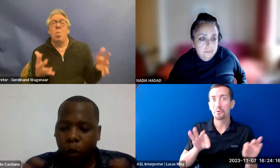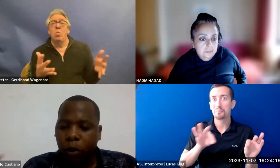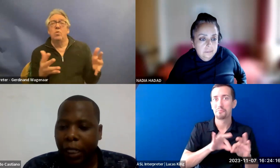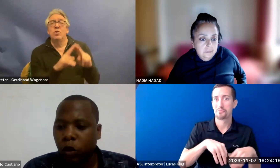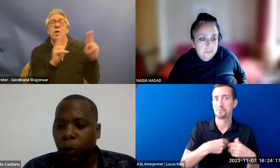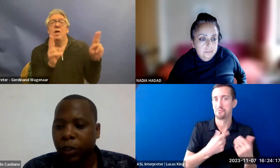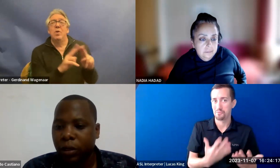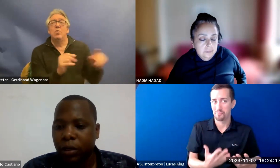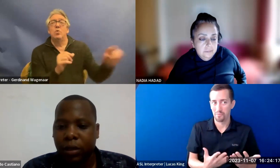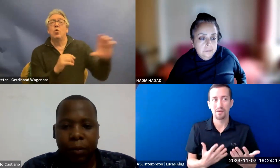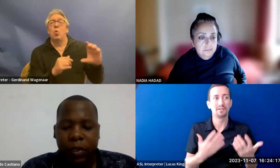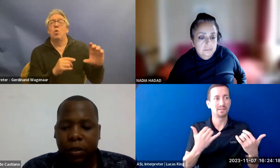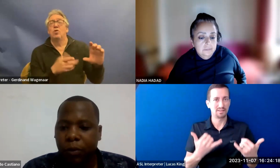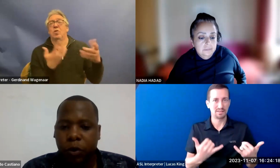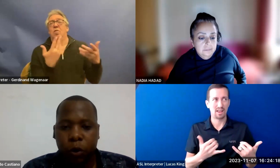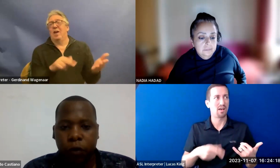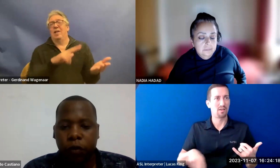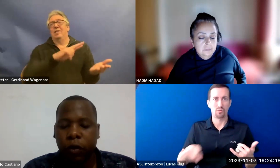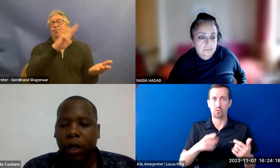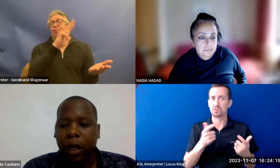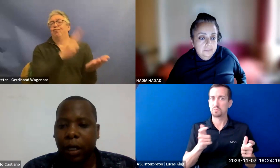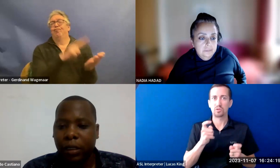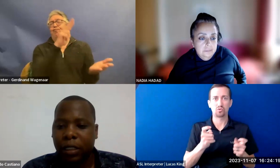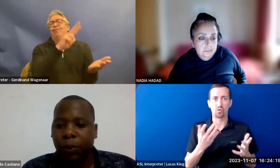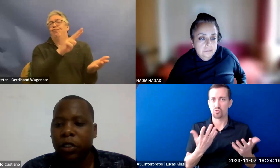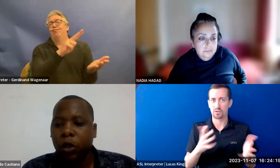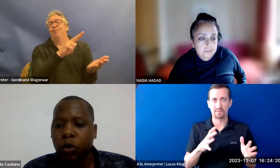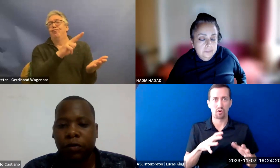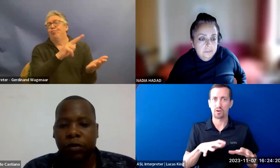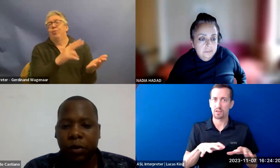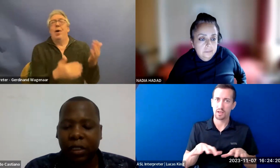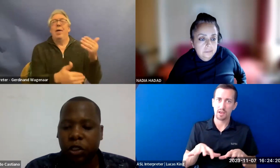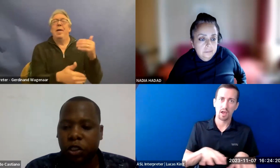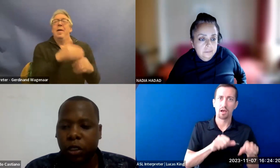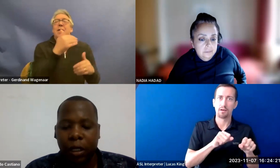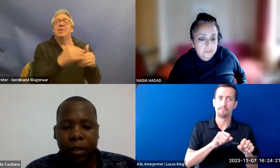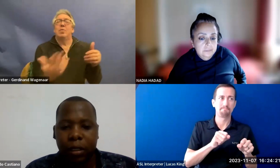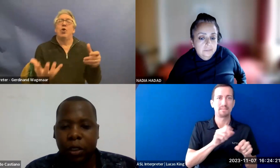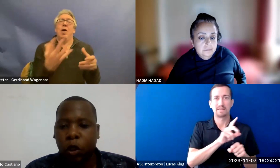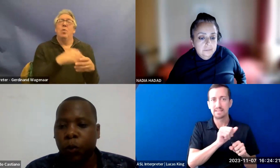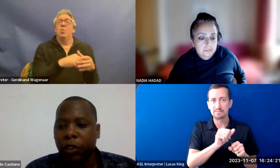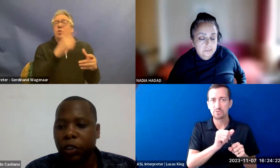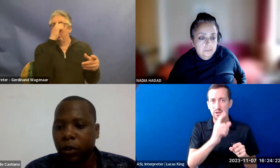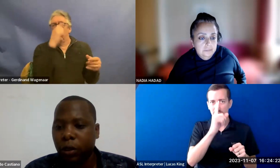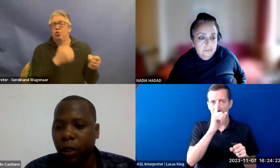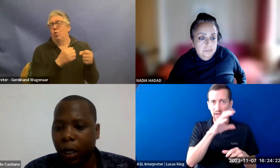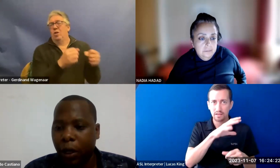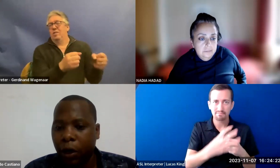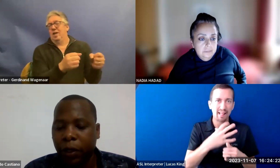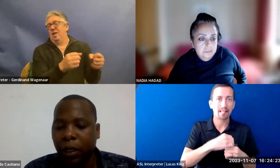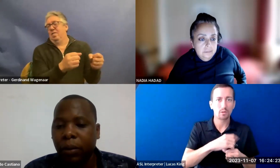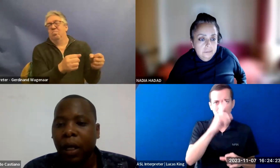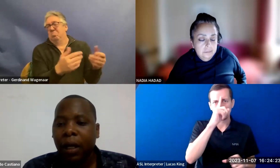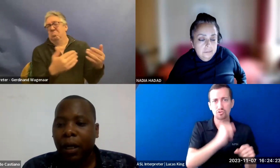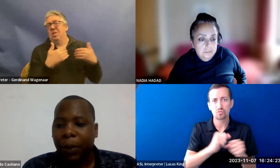have all adopted some sort of disability-inclusive strategy in cooperation.